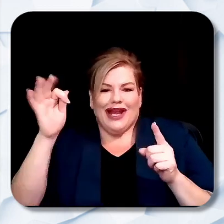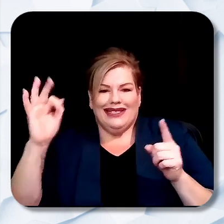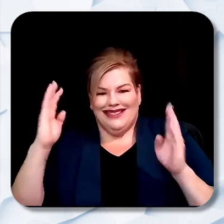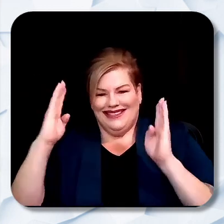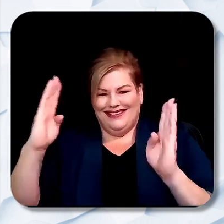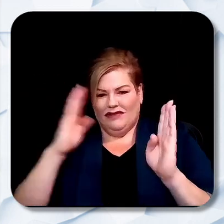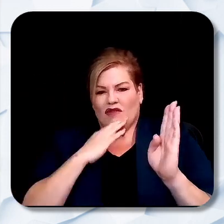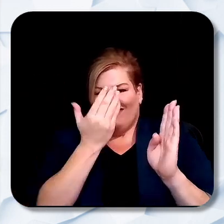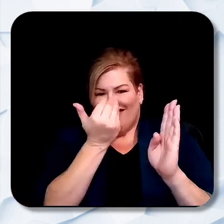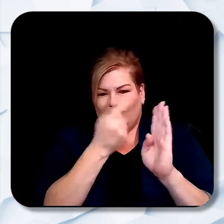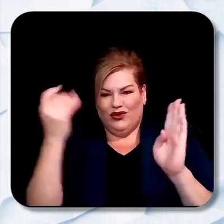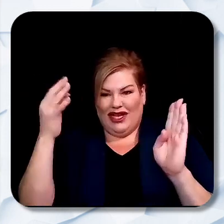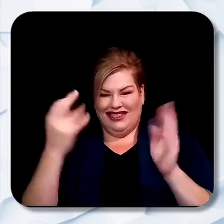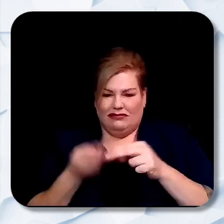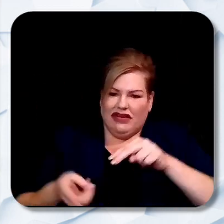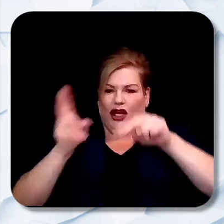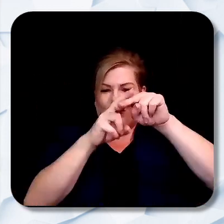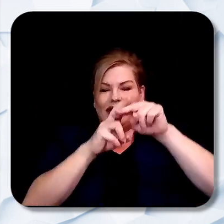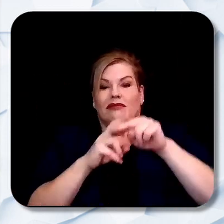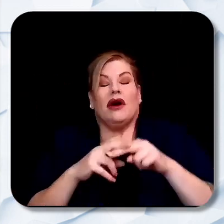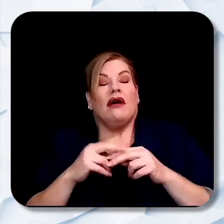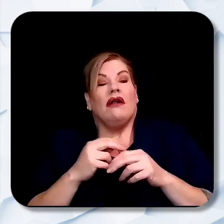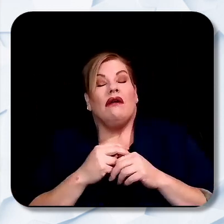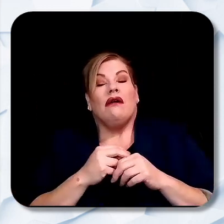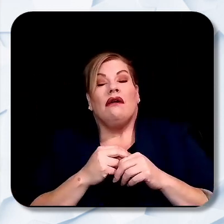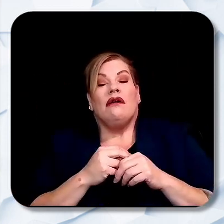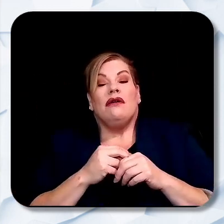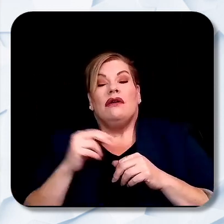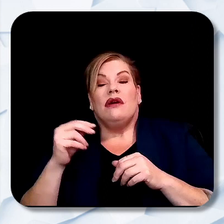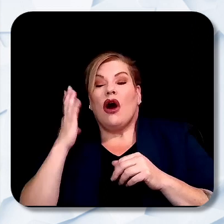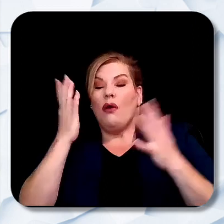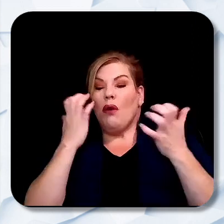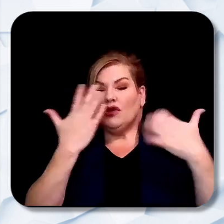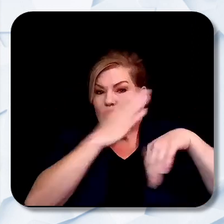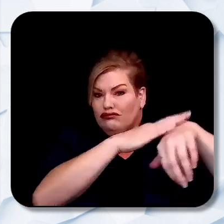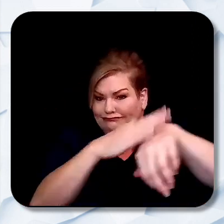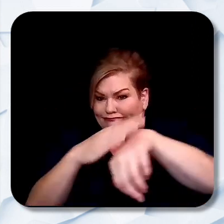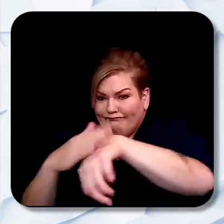But I do want to inform health and education officials joining us today. The California